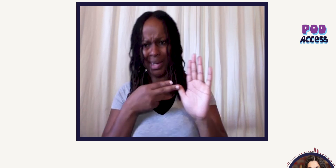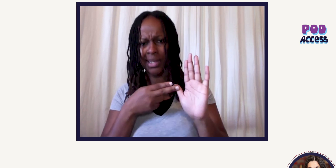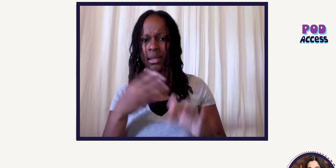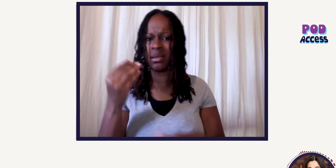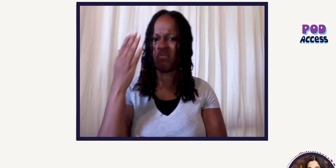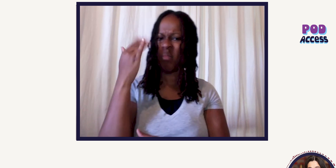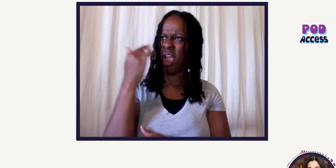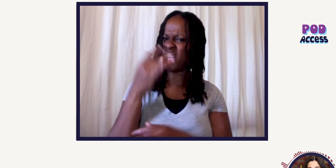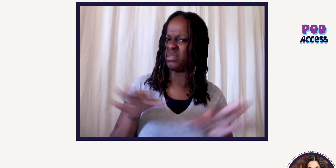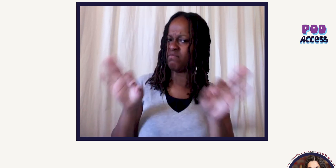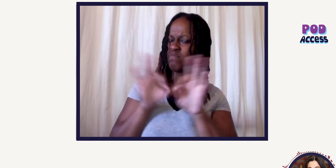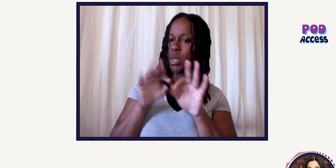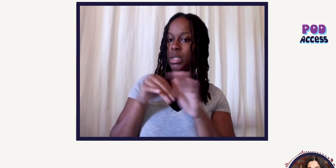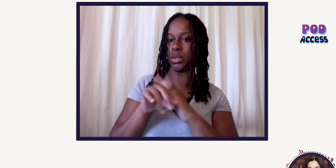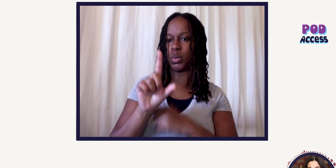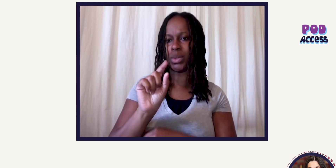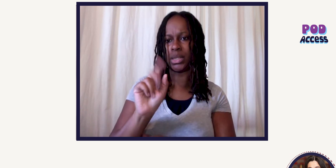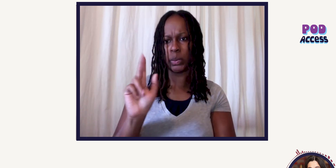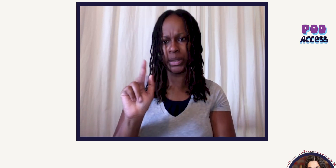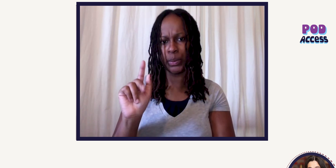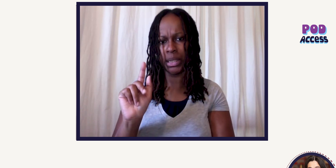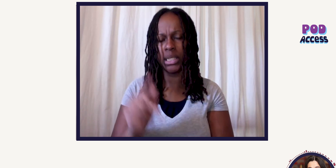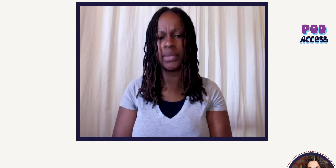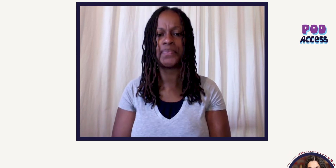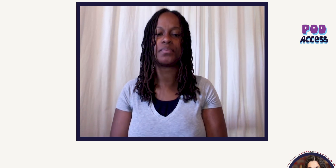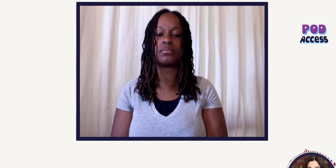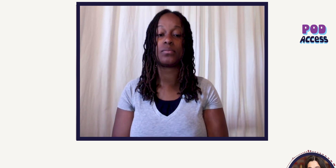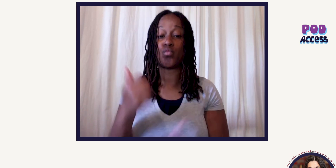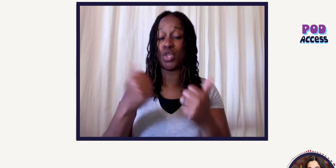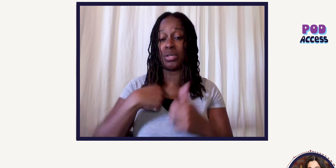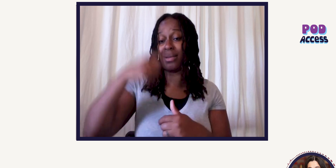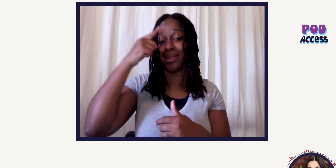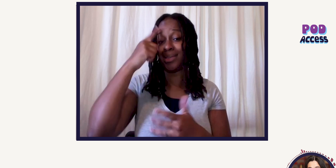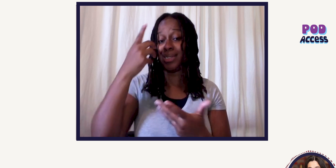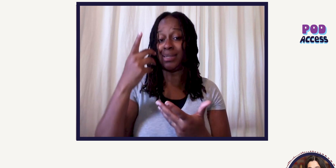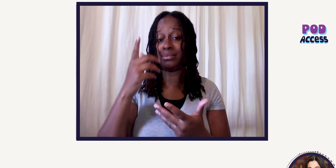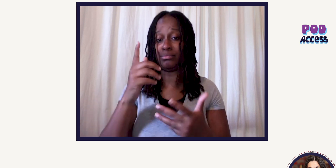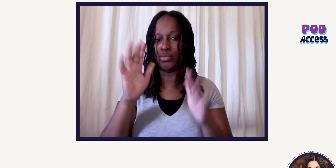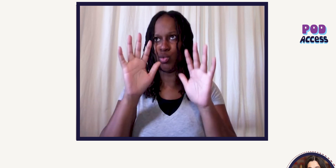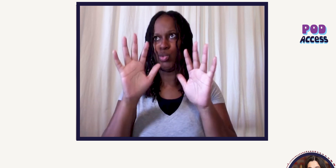which I think is a great primer for anyone who wants to start working on branding in a DIY setting.